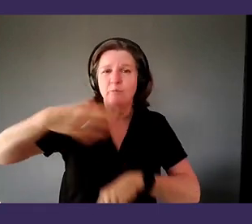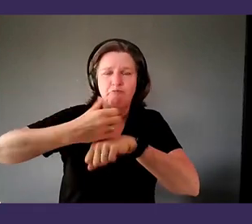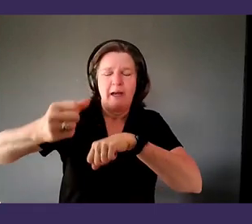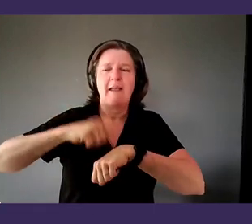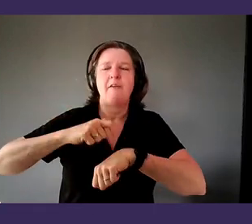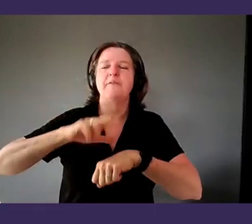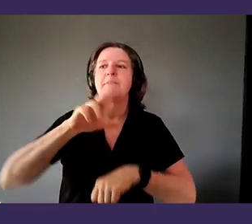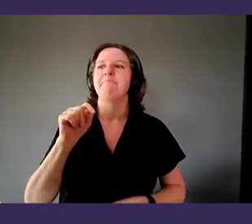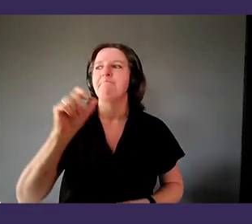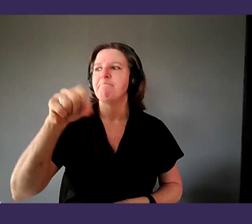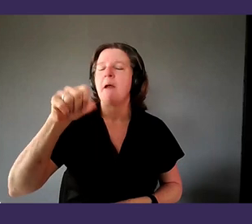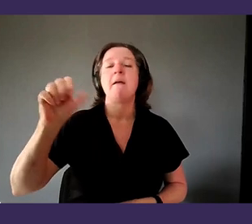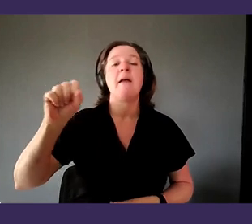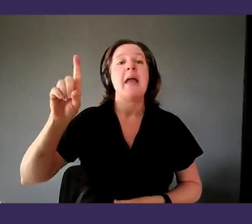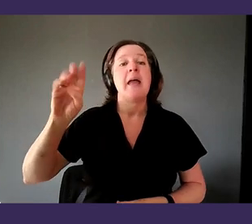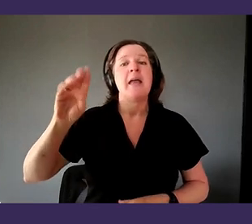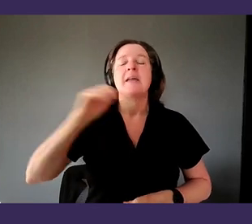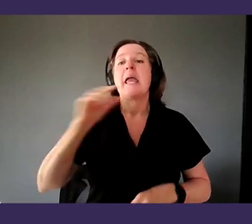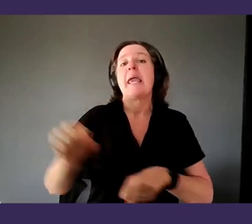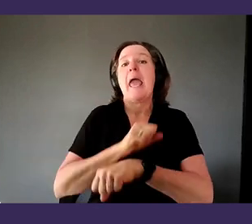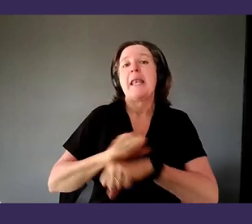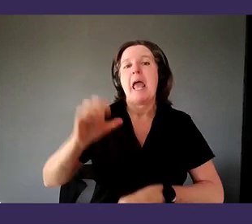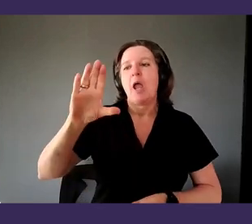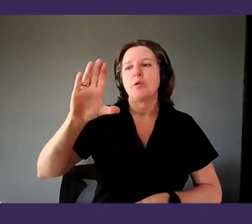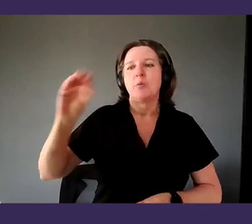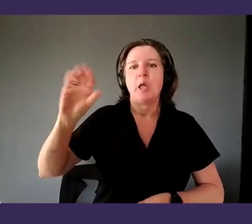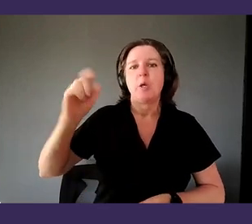So SDM can actually coexist with guardianship, okay?